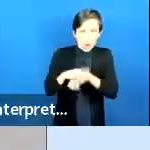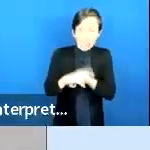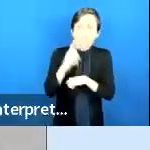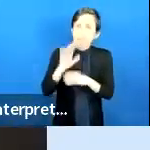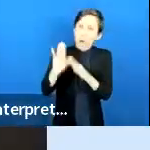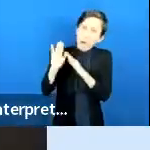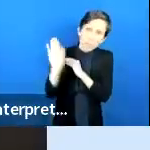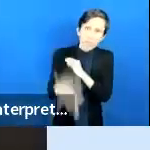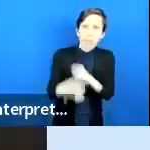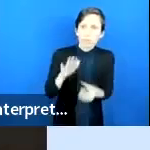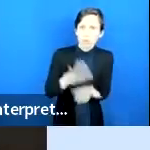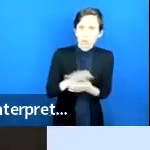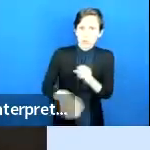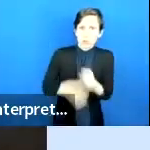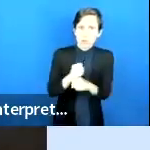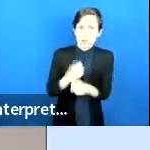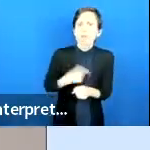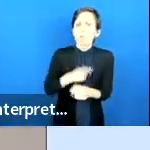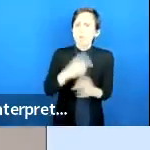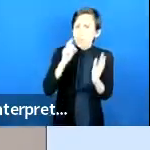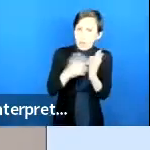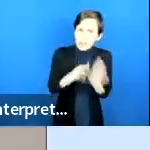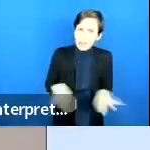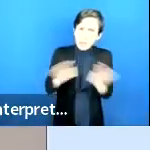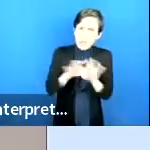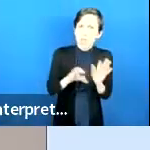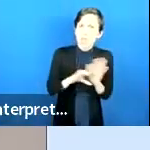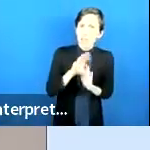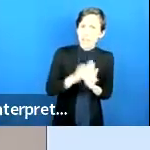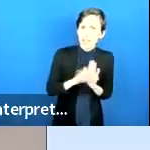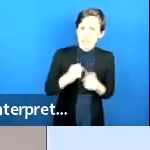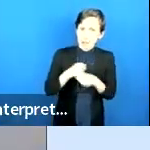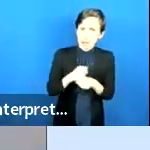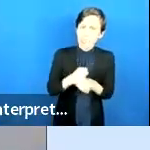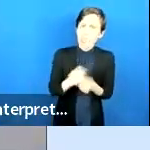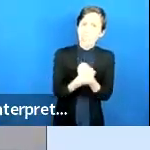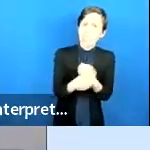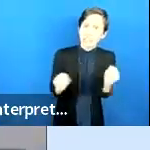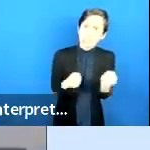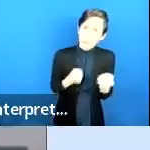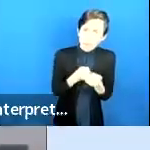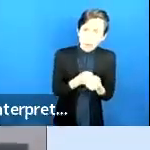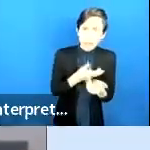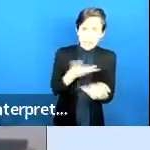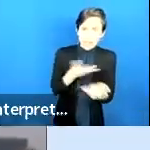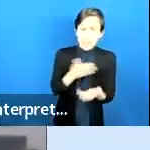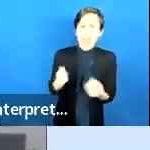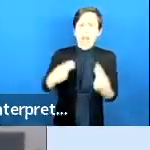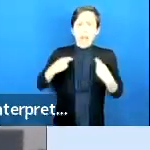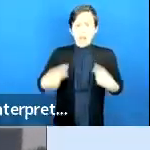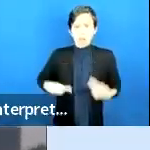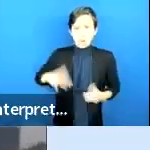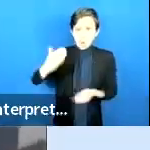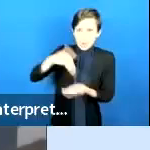We recognize the importance of curricula that creates safe, affirming, engaging and humanizing spaces for all students